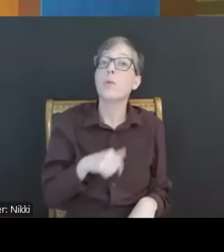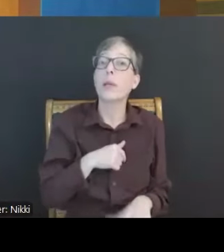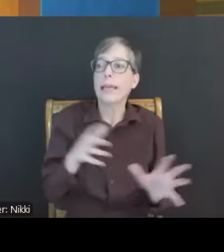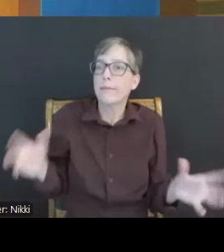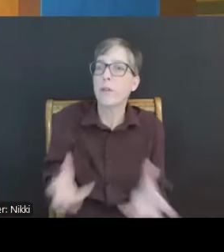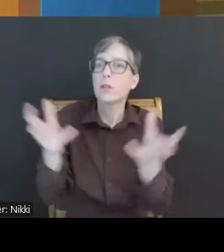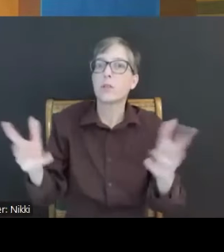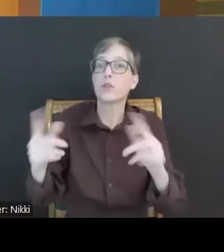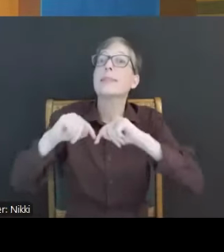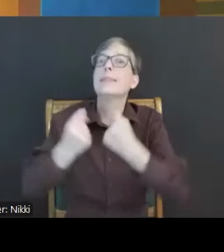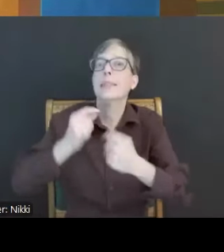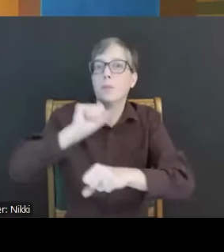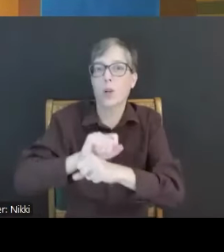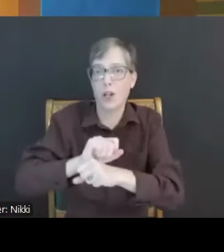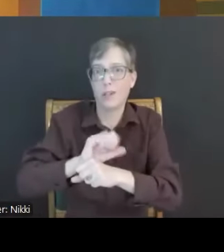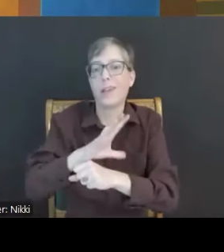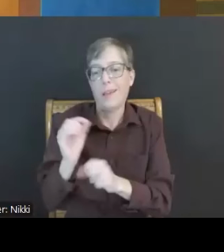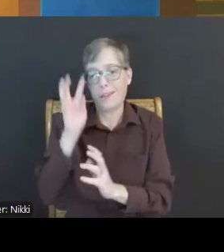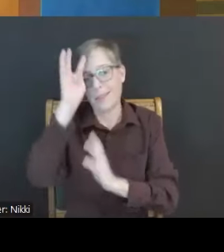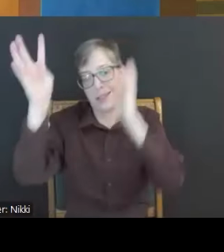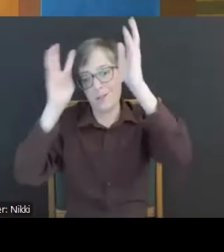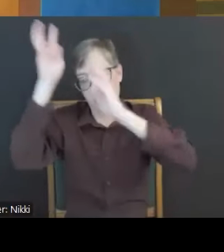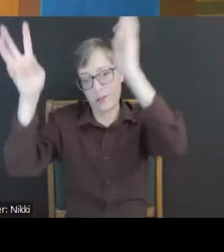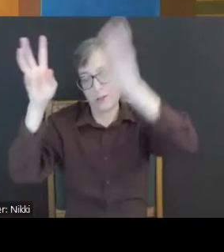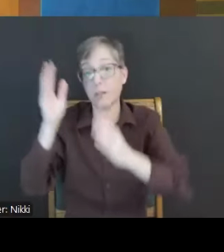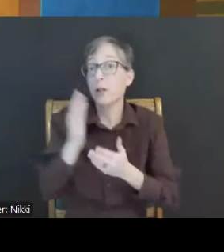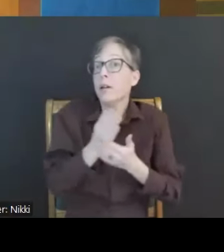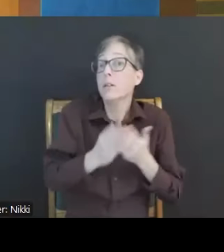some of the things that we've been doing some of the things you saw in our presentations um from